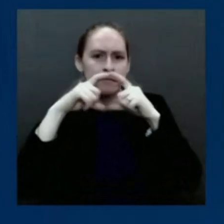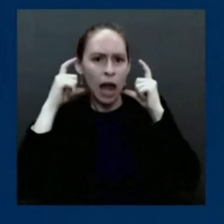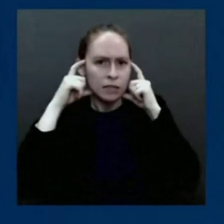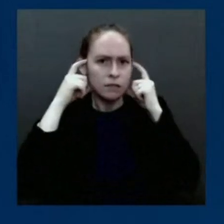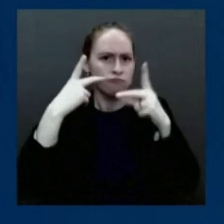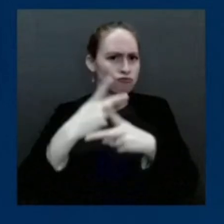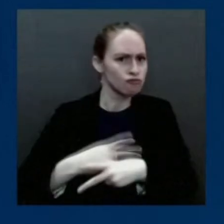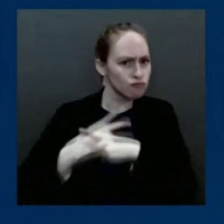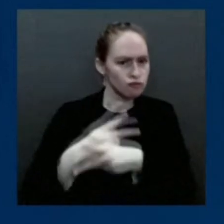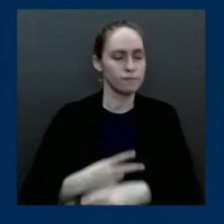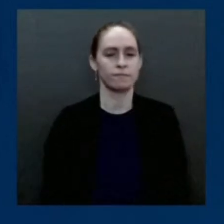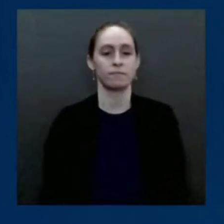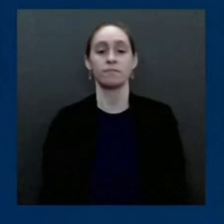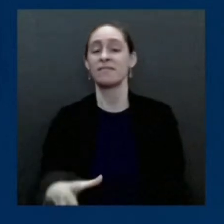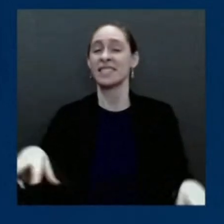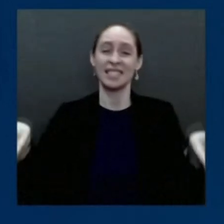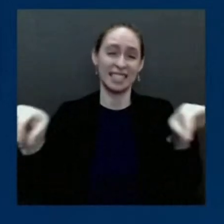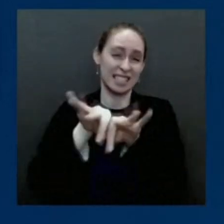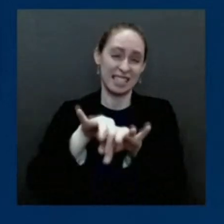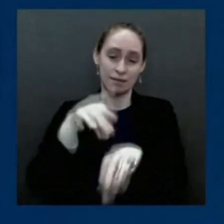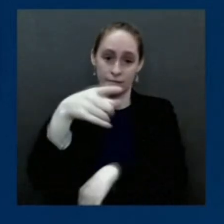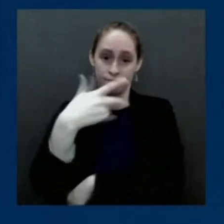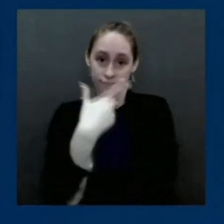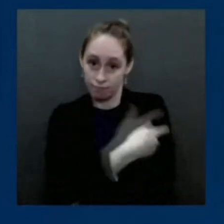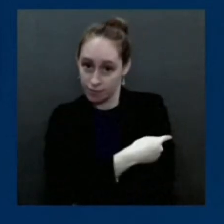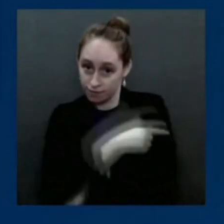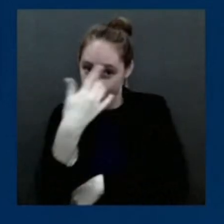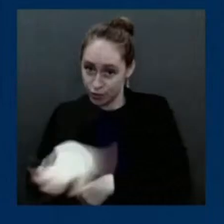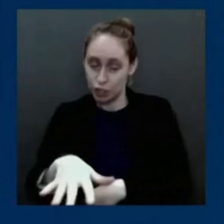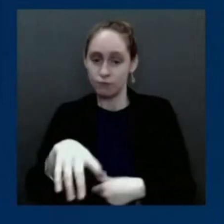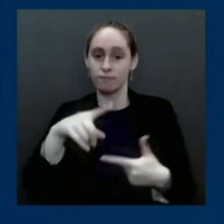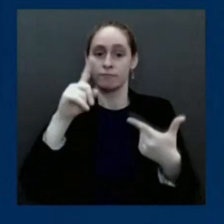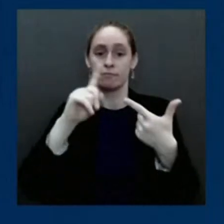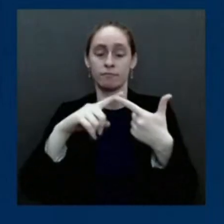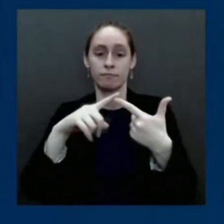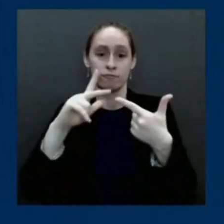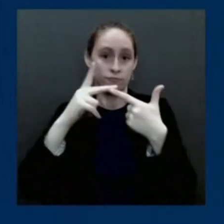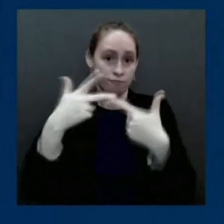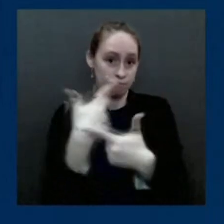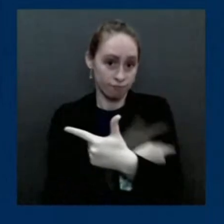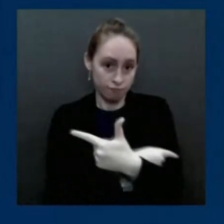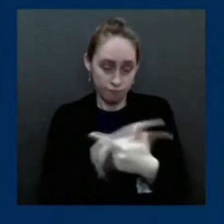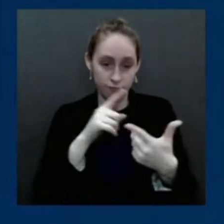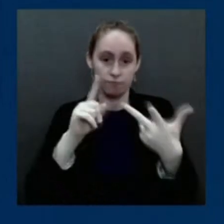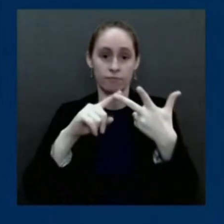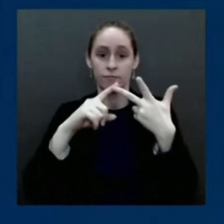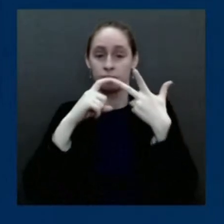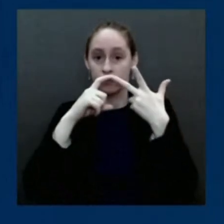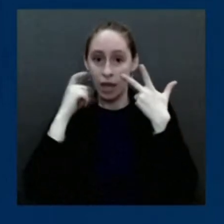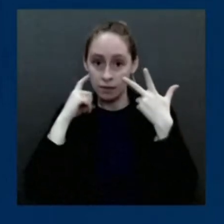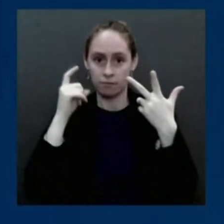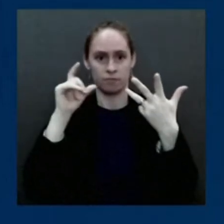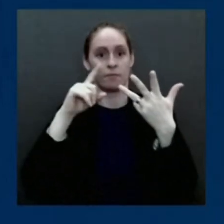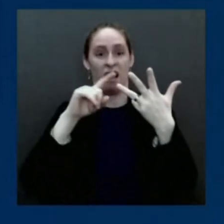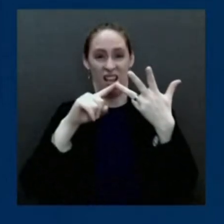VACCINATION AND BOOSTER DOSES AND ABOUT OUR TEST PERFORMANCE WERE ALL PART OF WHAT INFORMED